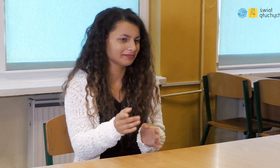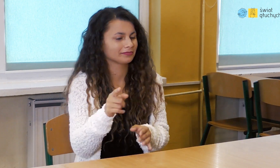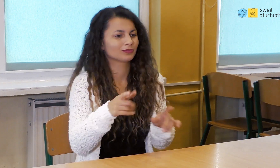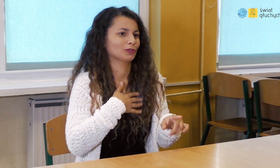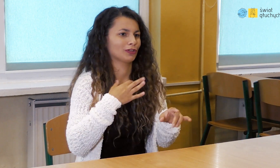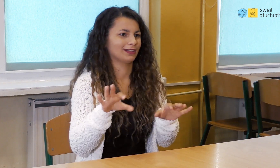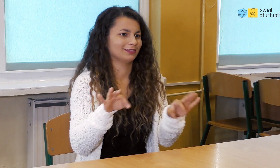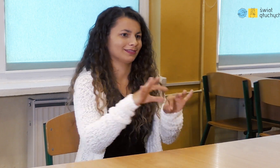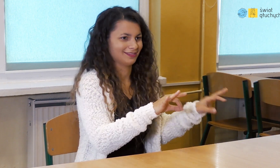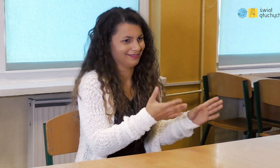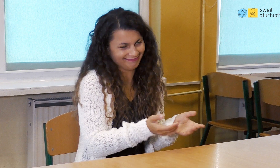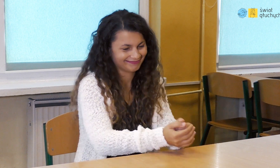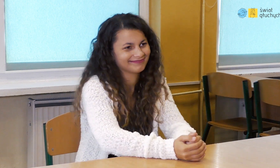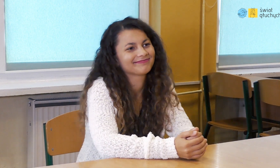You could also choose the direction that suited you.